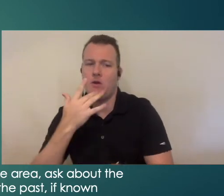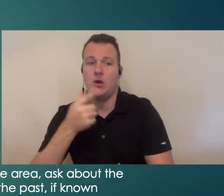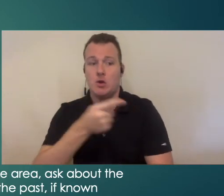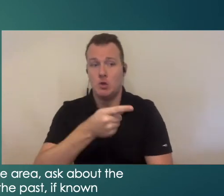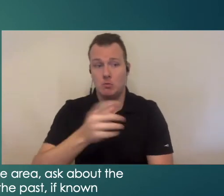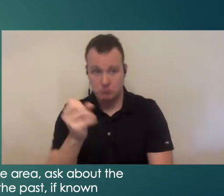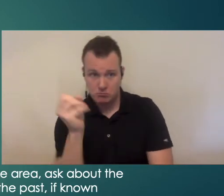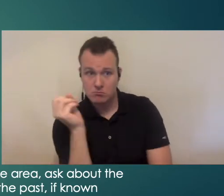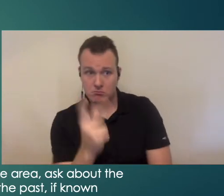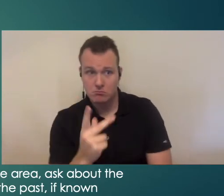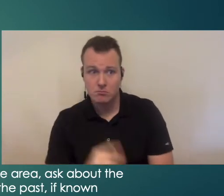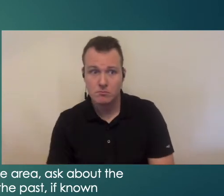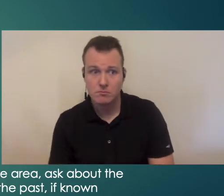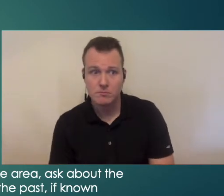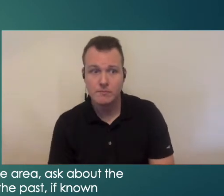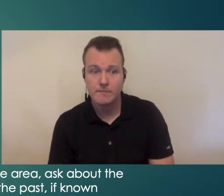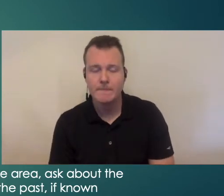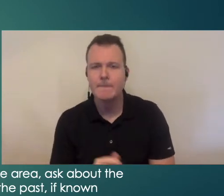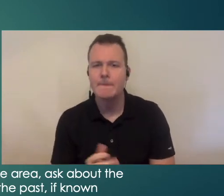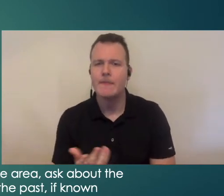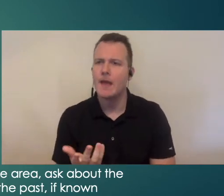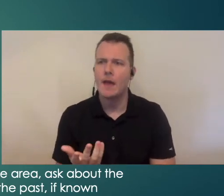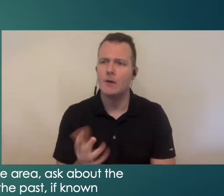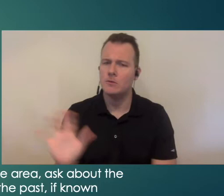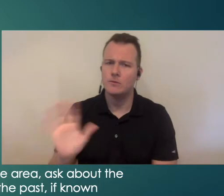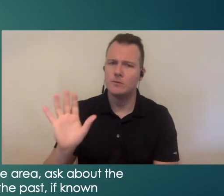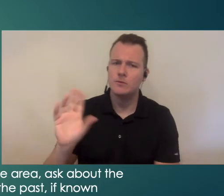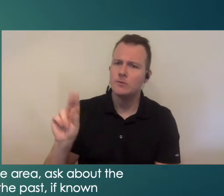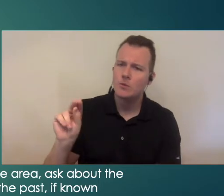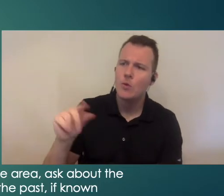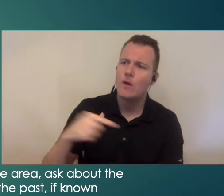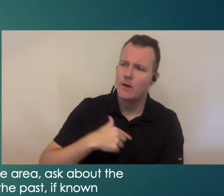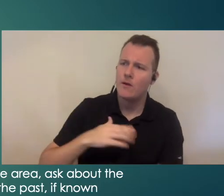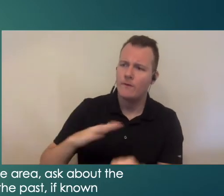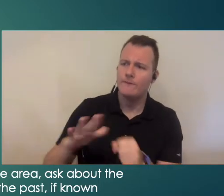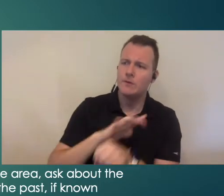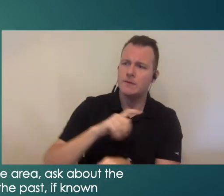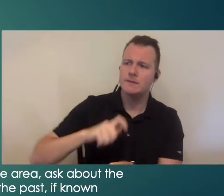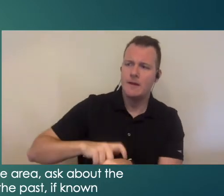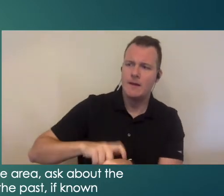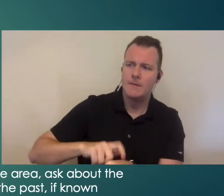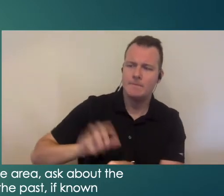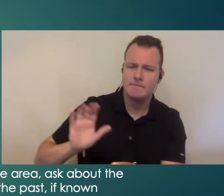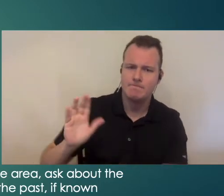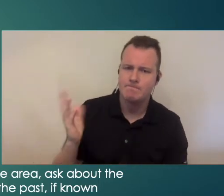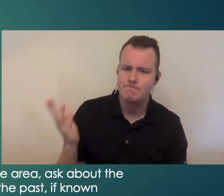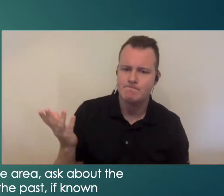you are you okay with that,' and no I wasn't. It was a full-time position, so